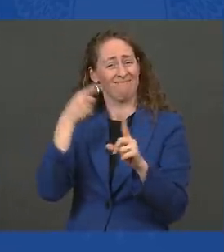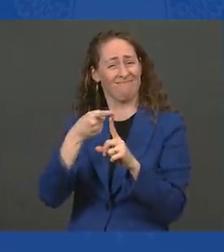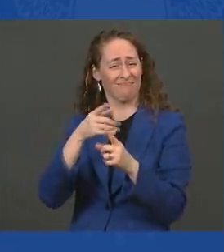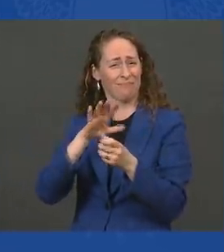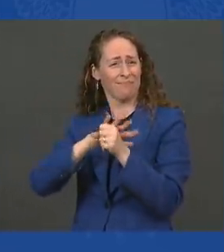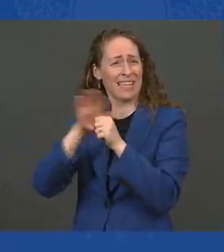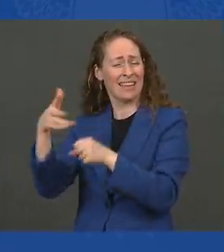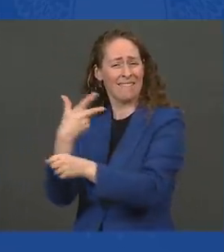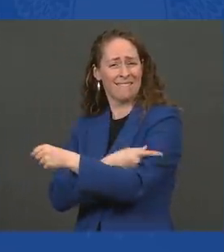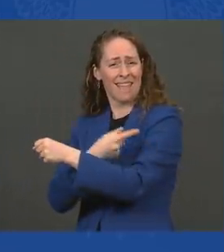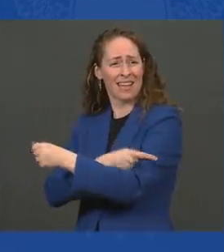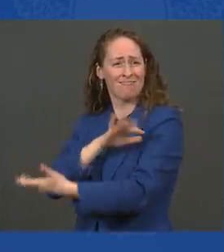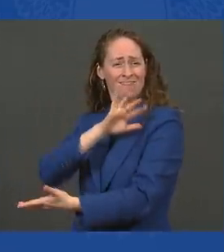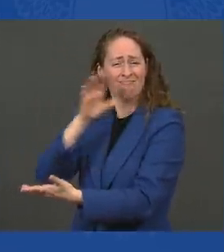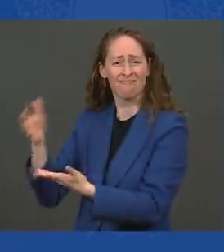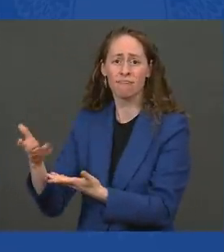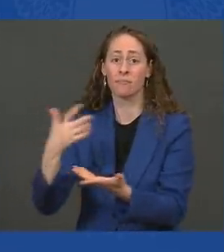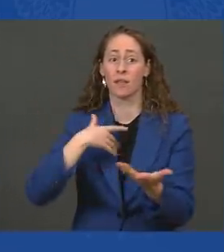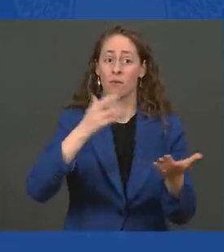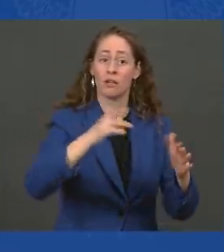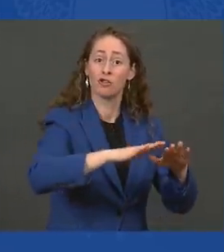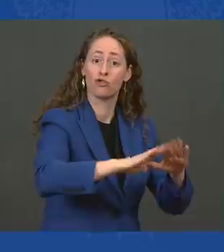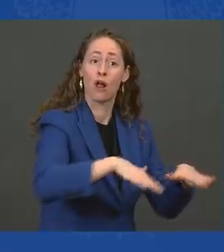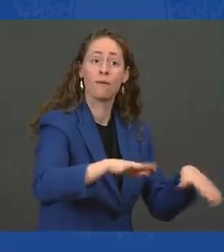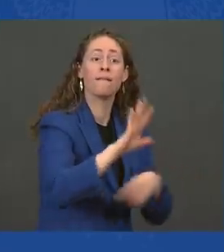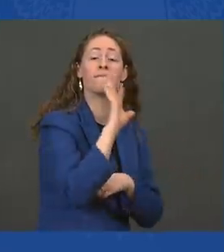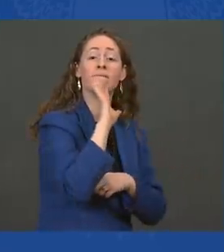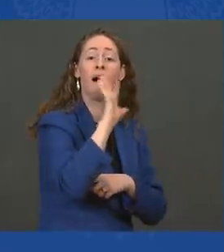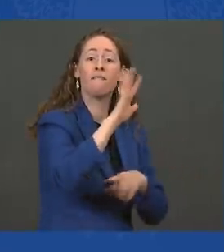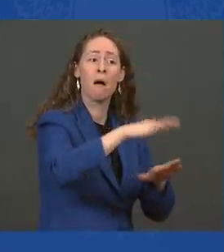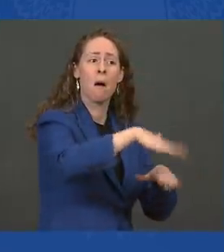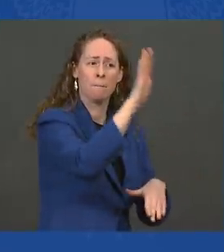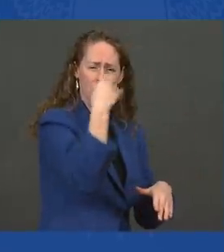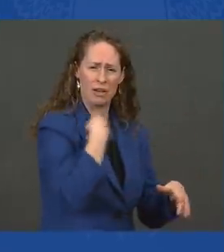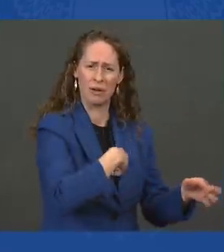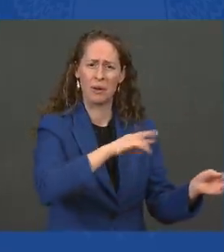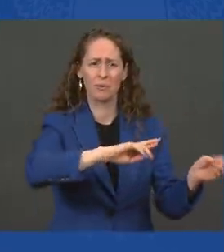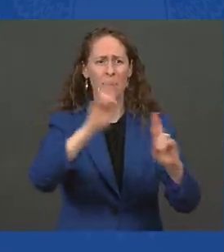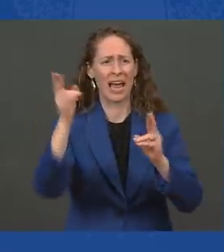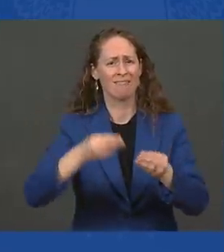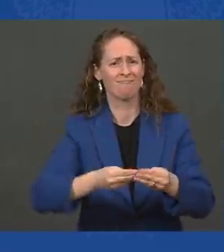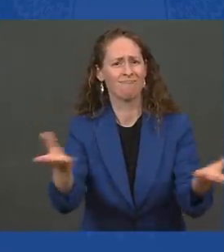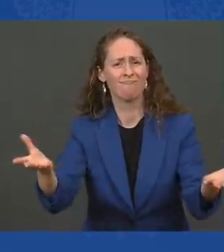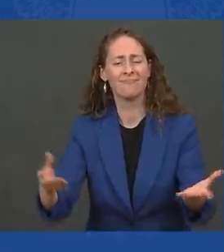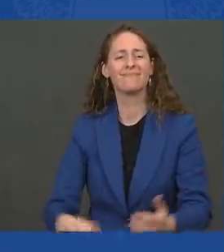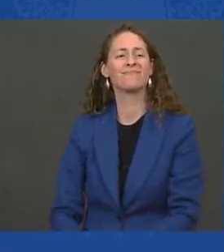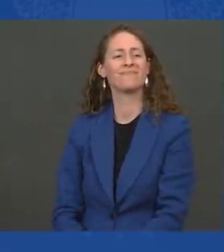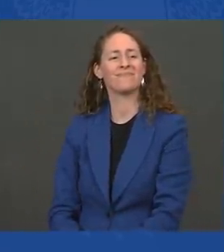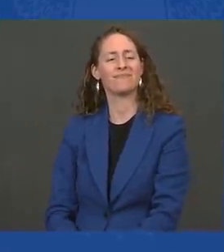and much more. A year ago, America was floundering against the first variant of COVID.